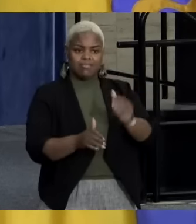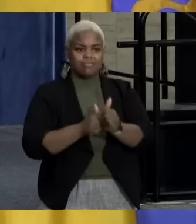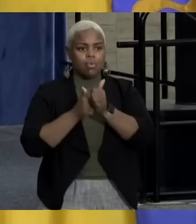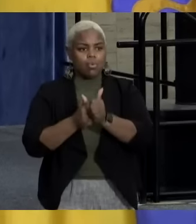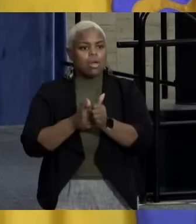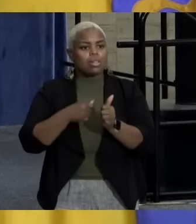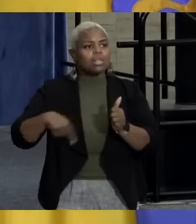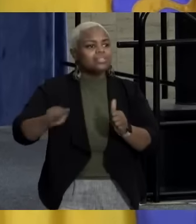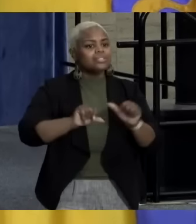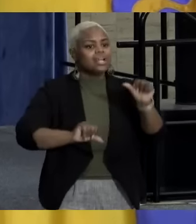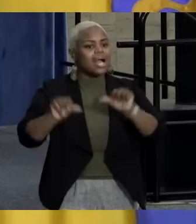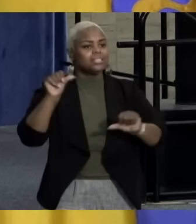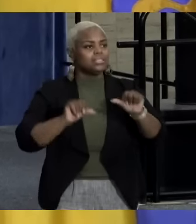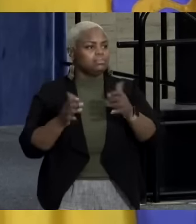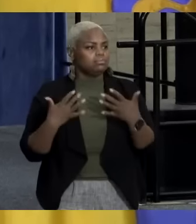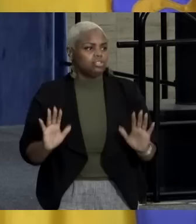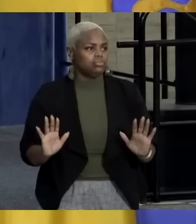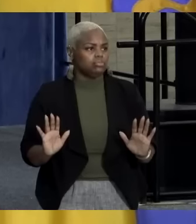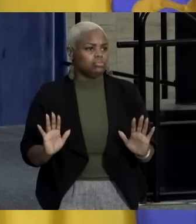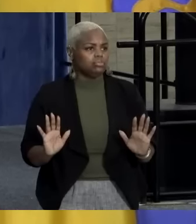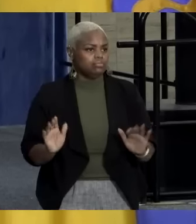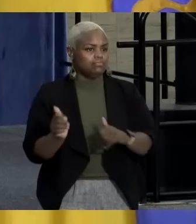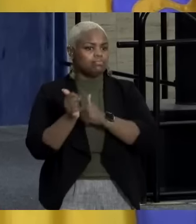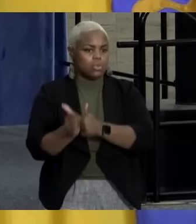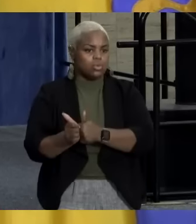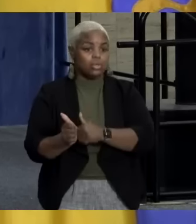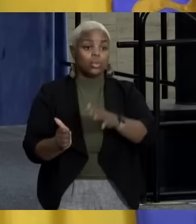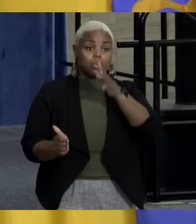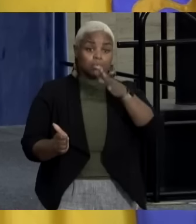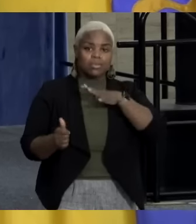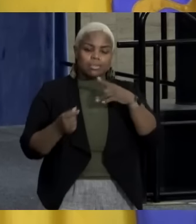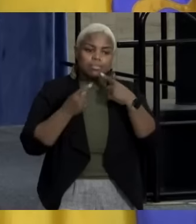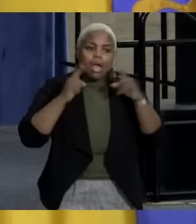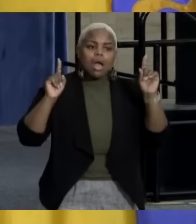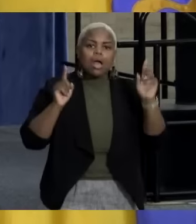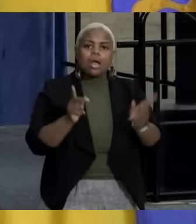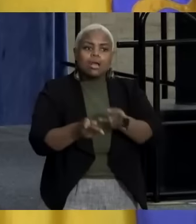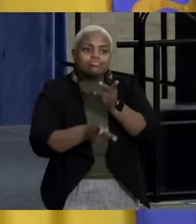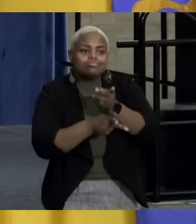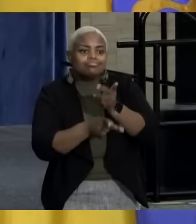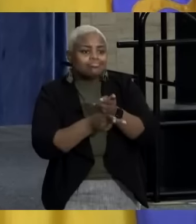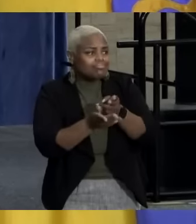and America's women will finally get the care, the respect, and the honesty that they deserve.